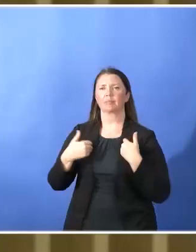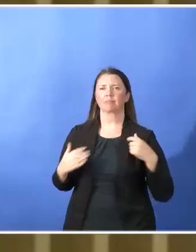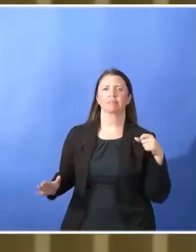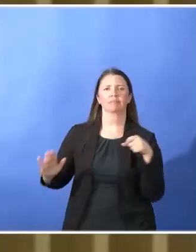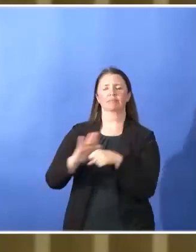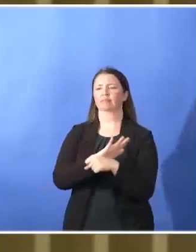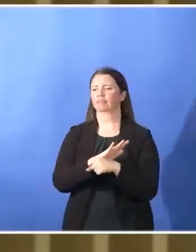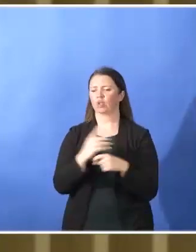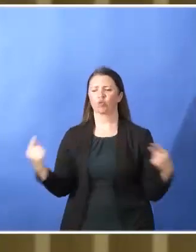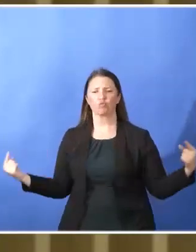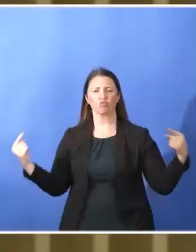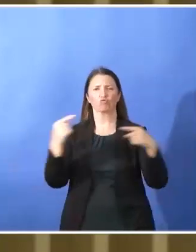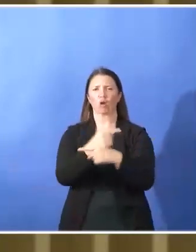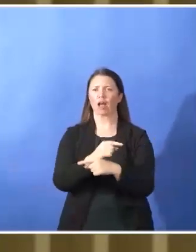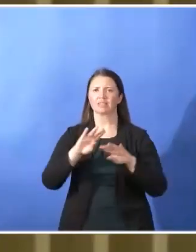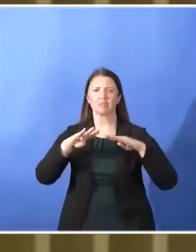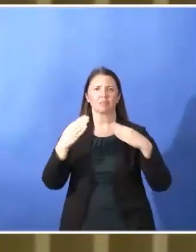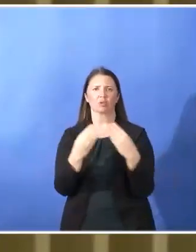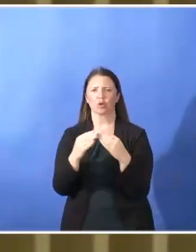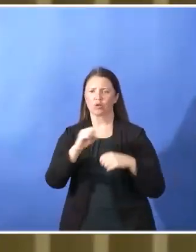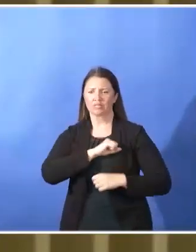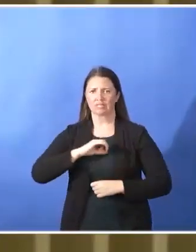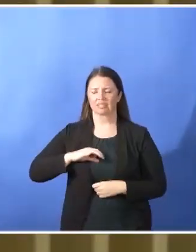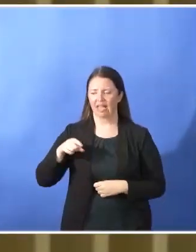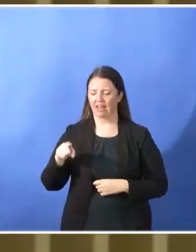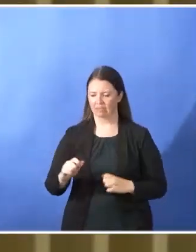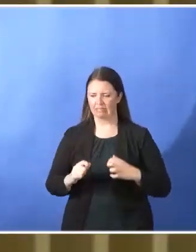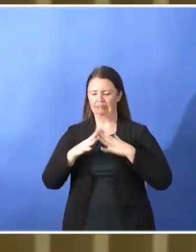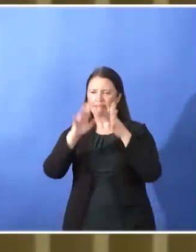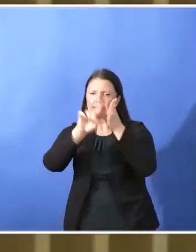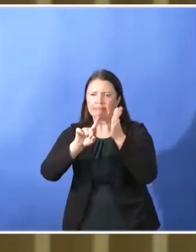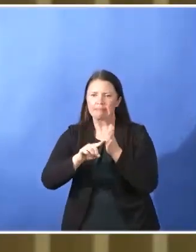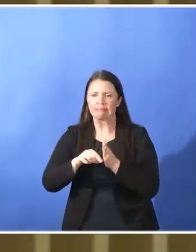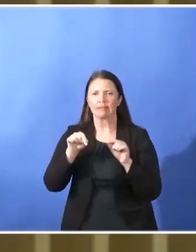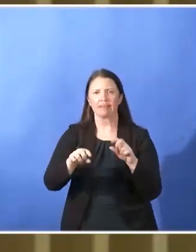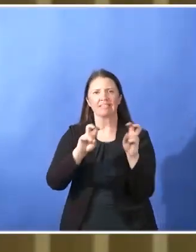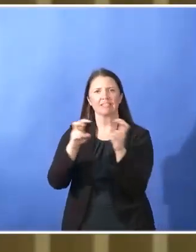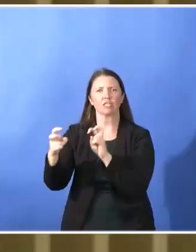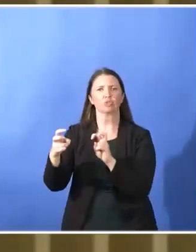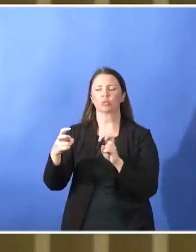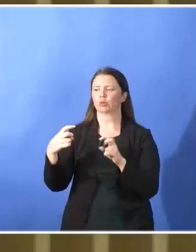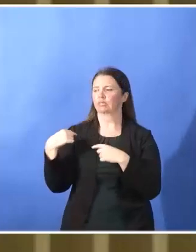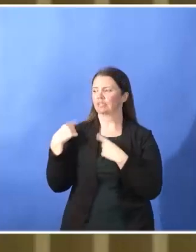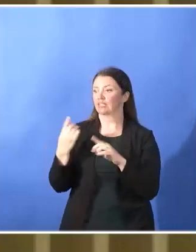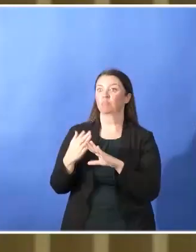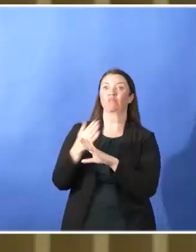STAFF SHE HAS STOOD UP TO LOOK AT THIS ISSUE SINCE BEFORE LANDFALL. WE HAVE OFFICIALS IN FLORIDA